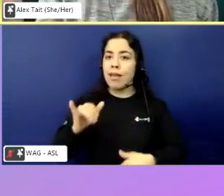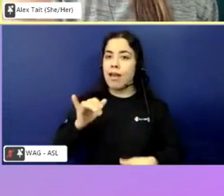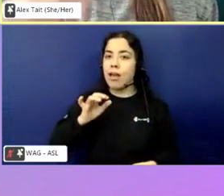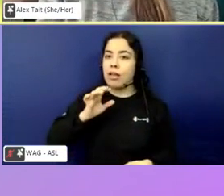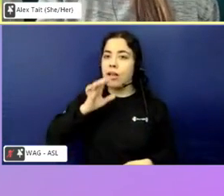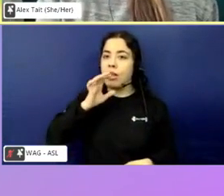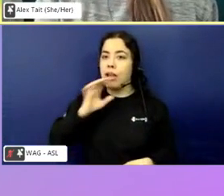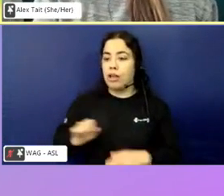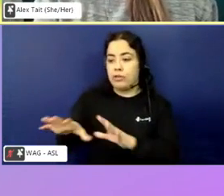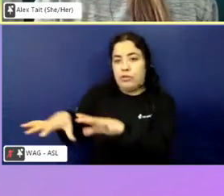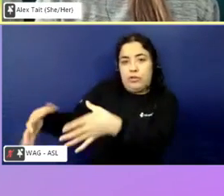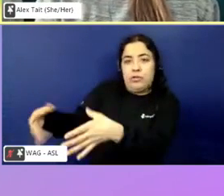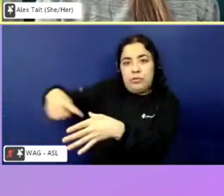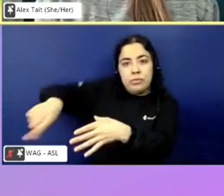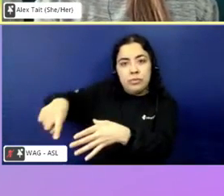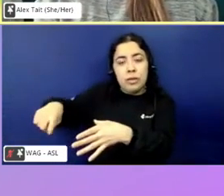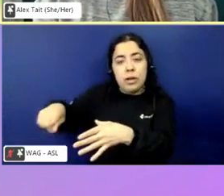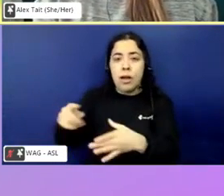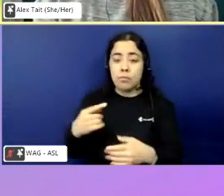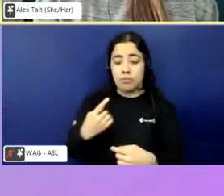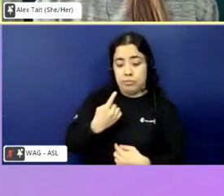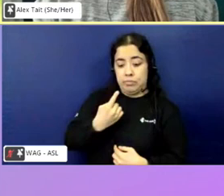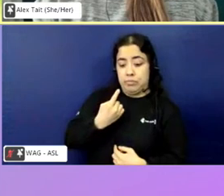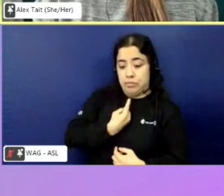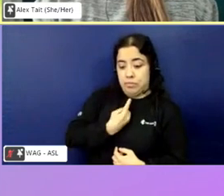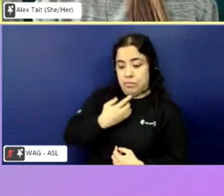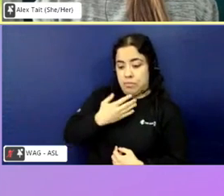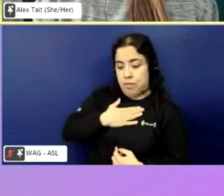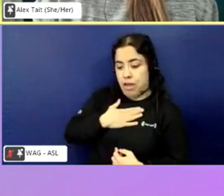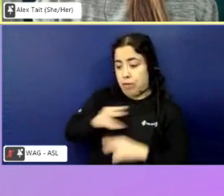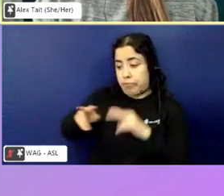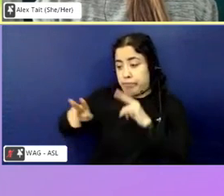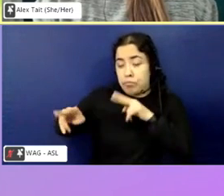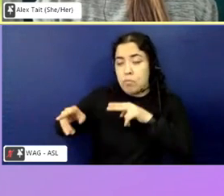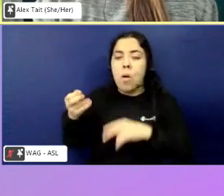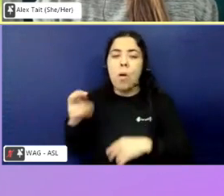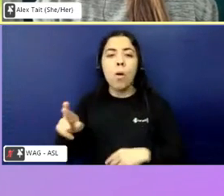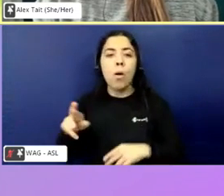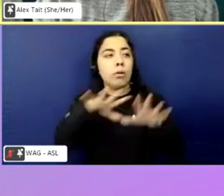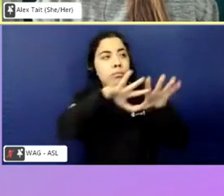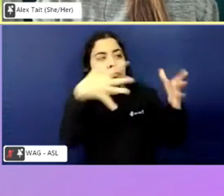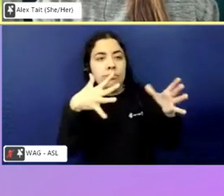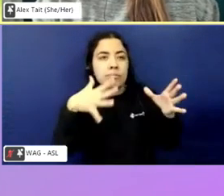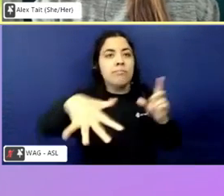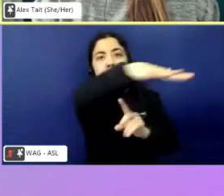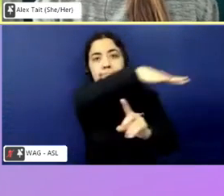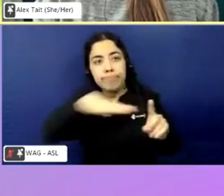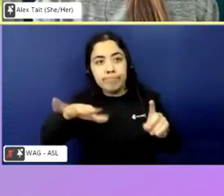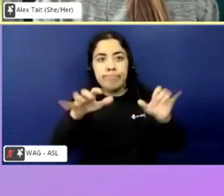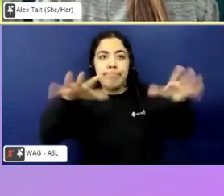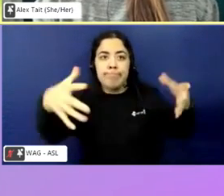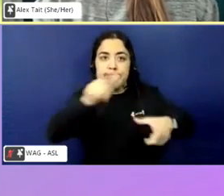needs of older persons. I like how this situation ageism as an individual thing, societal thing and and